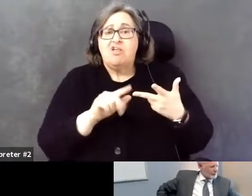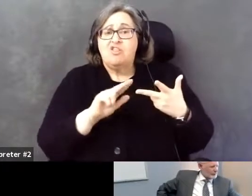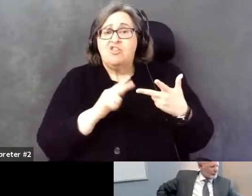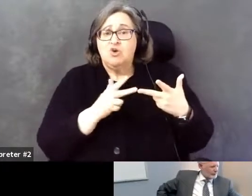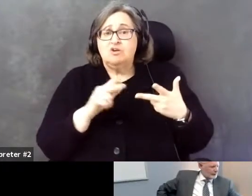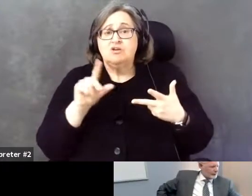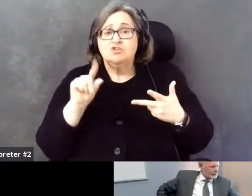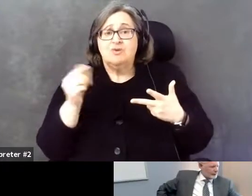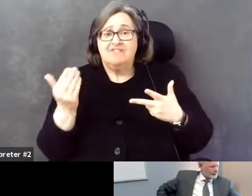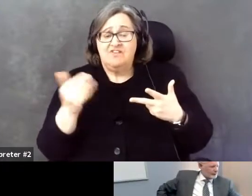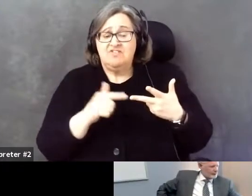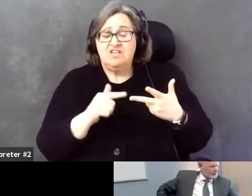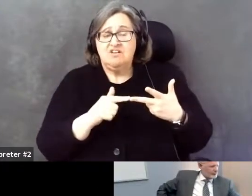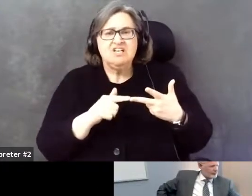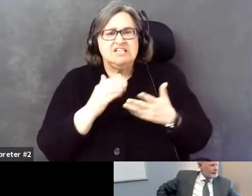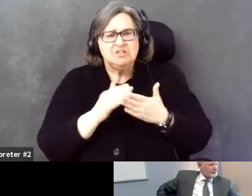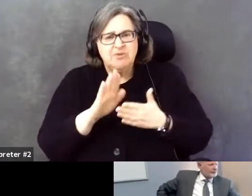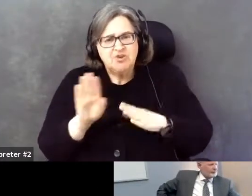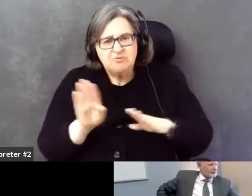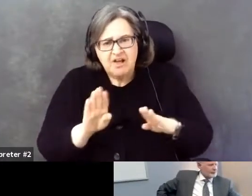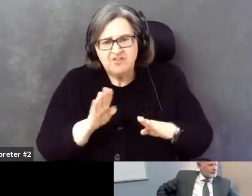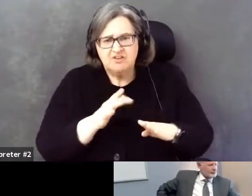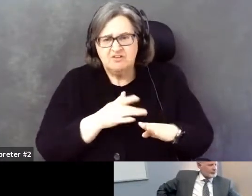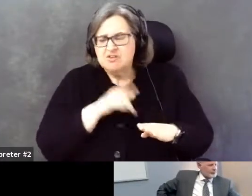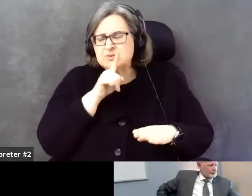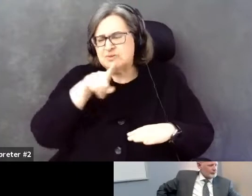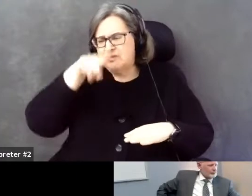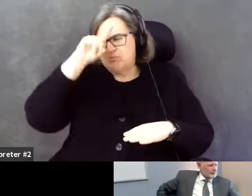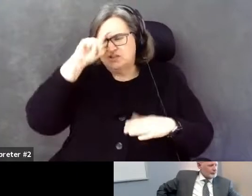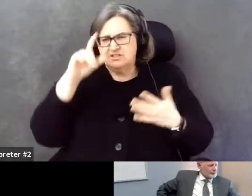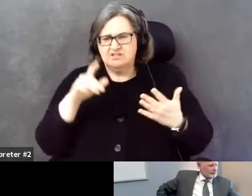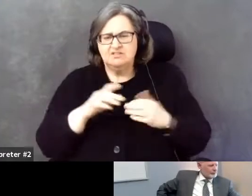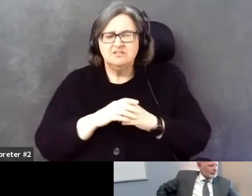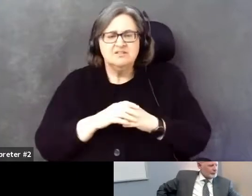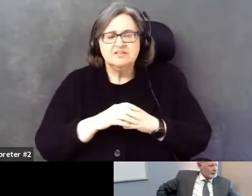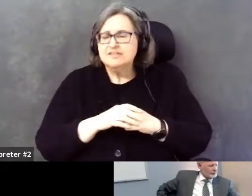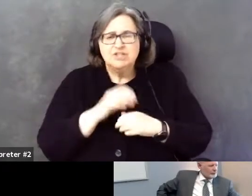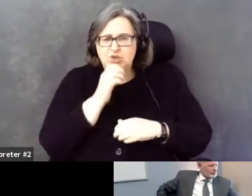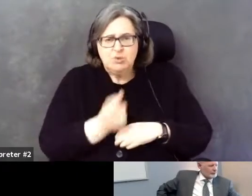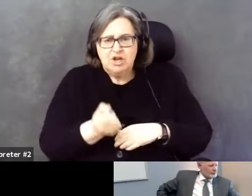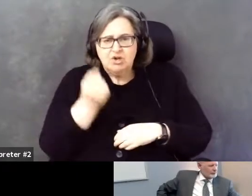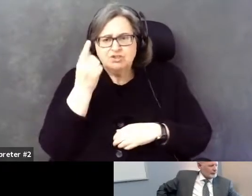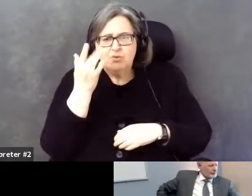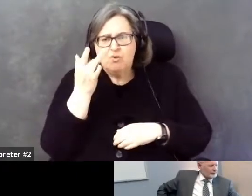your behavior that you found puzzling and you didn't understand why you participated